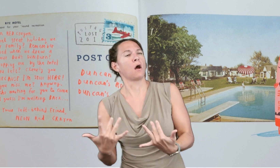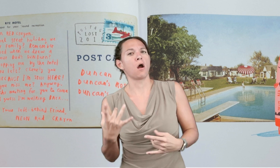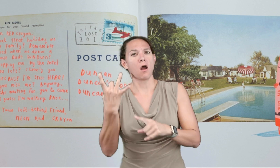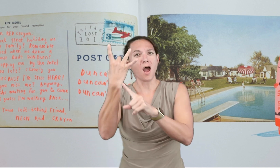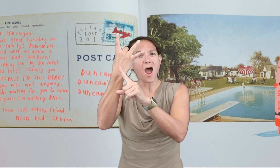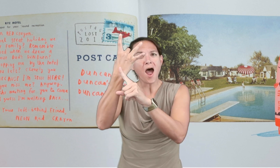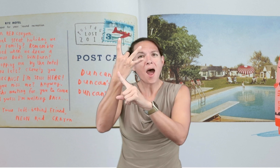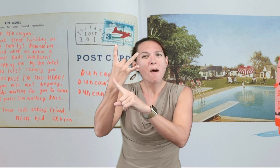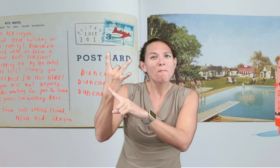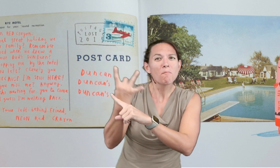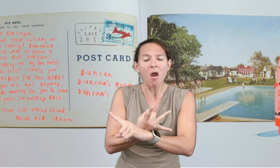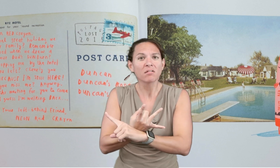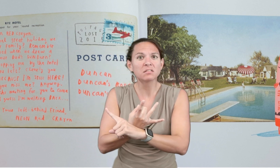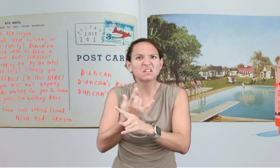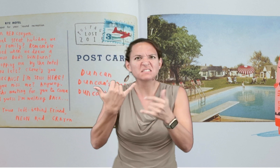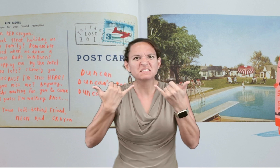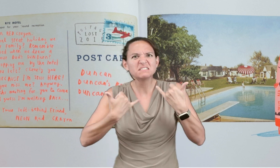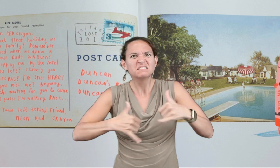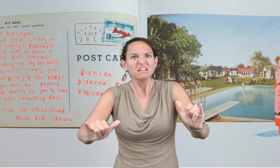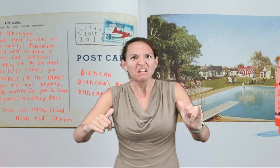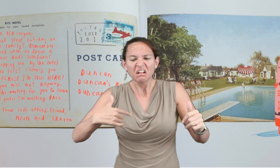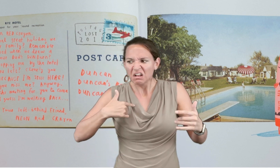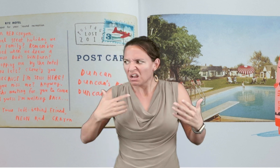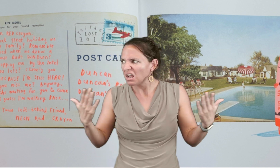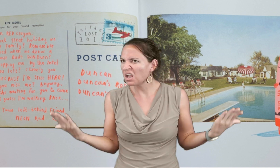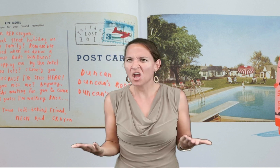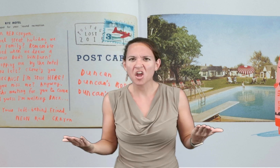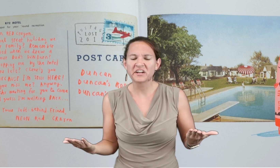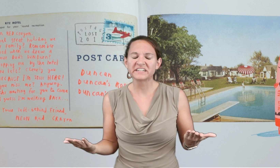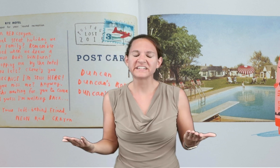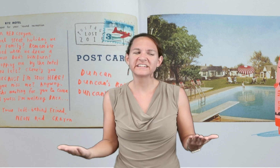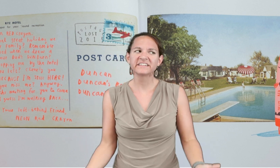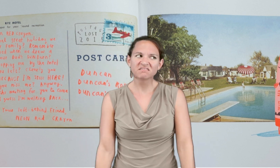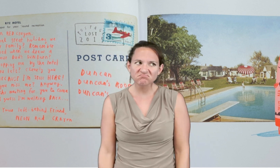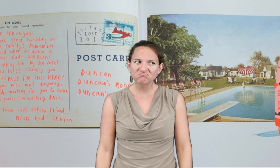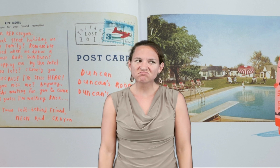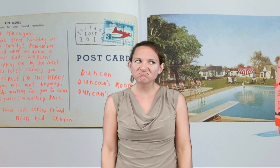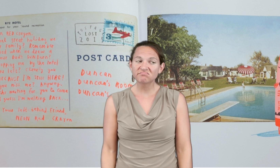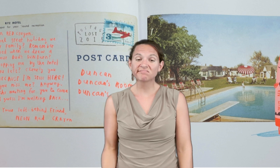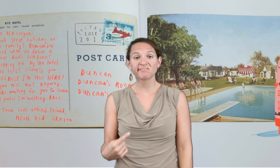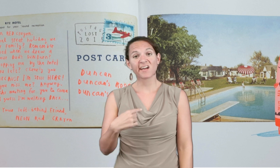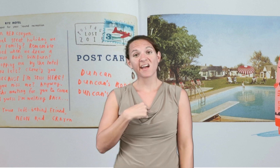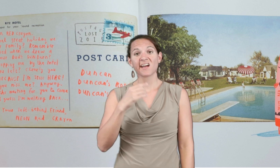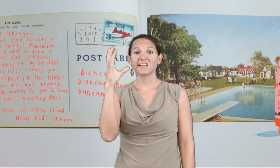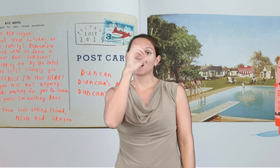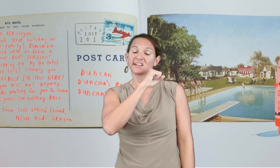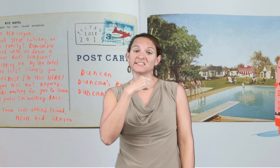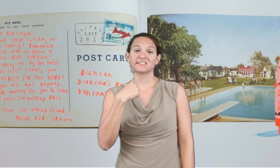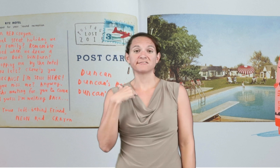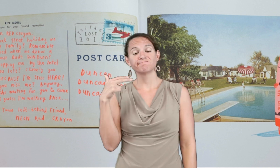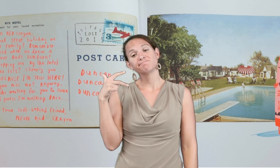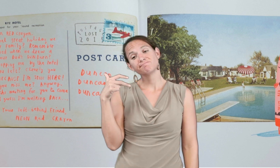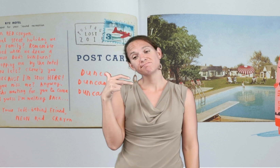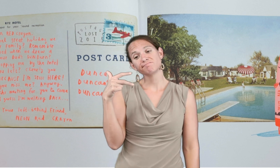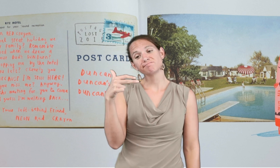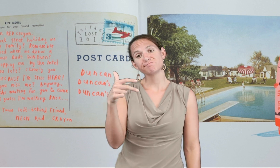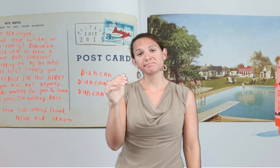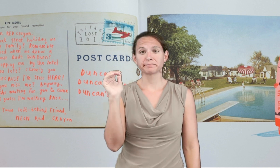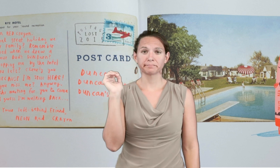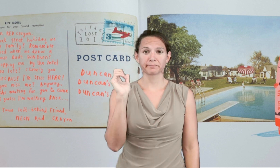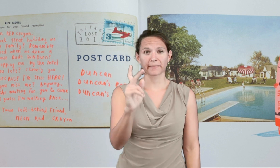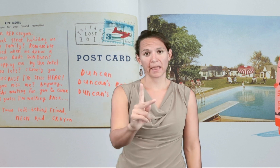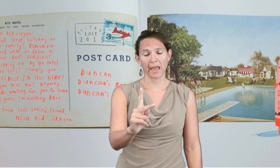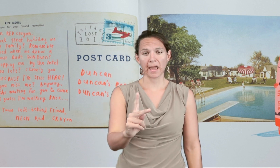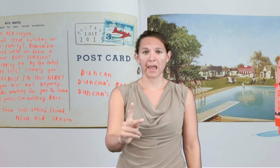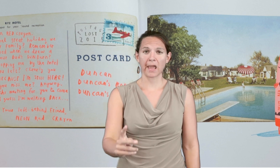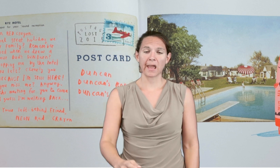bottom of the pool! Iʻve been waiting and waiting for 8 months! Ugh! I guess Iʻm walking back home.